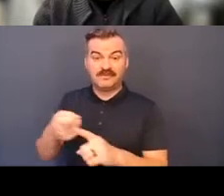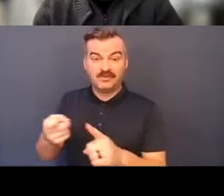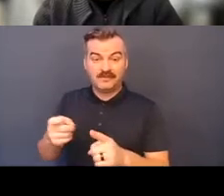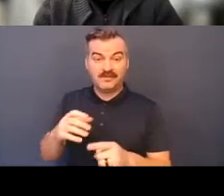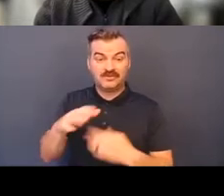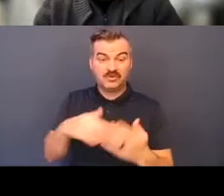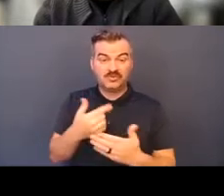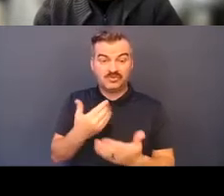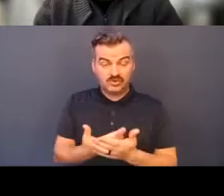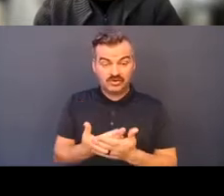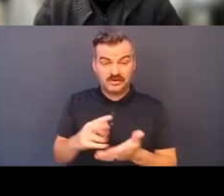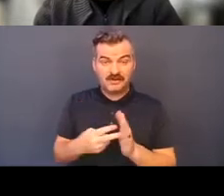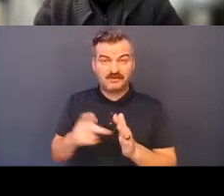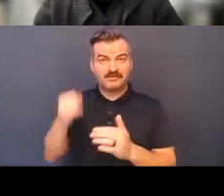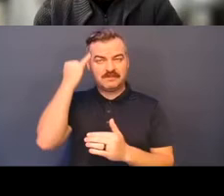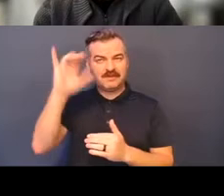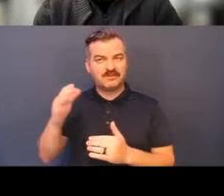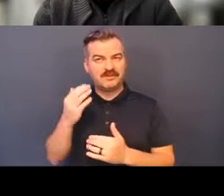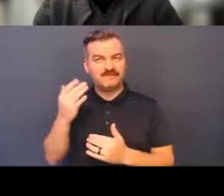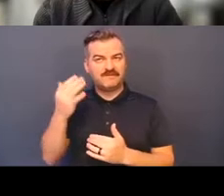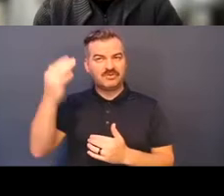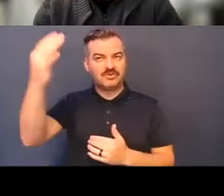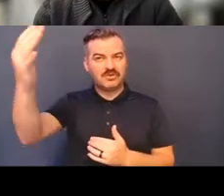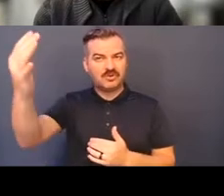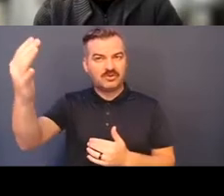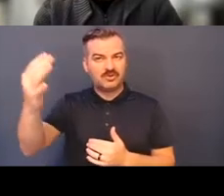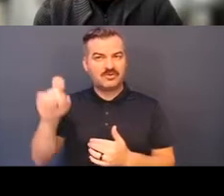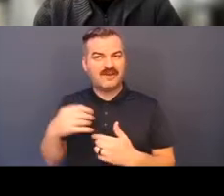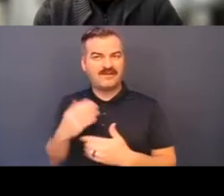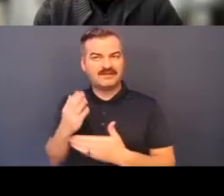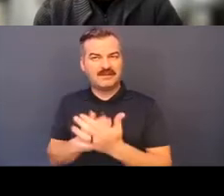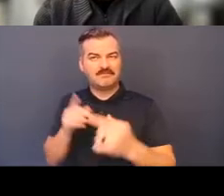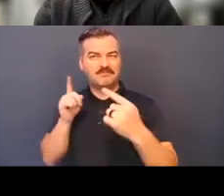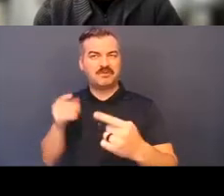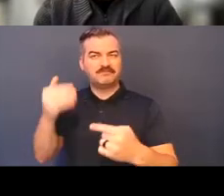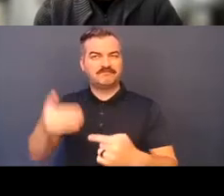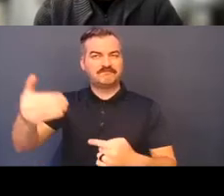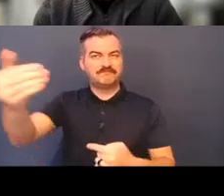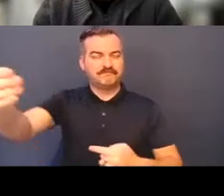means imagining once futurity in terms of reaching certain points along in life course